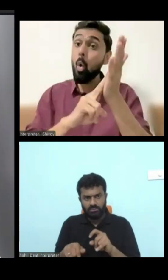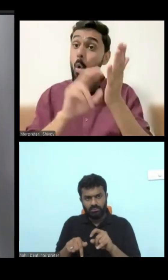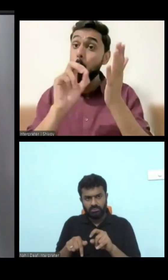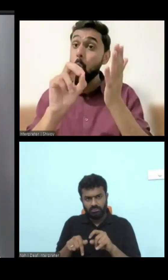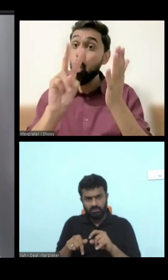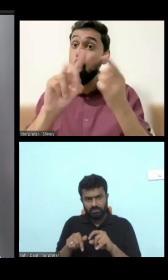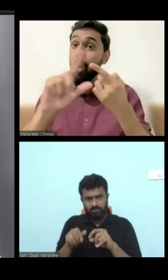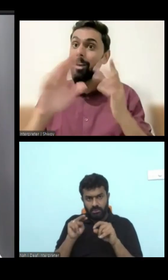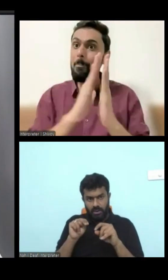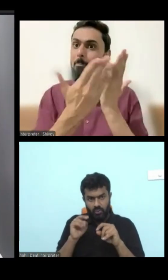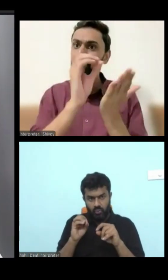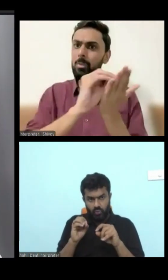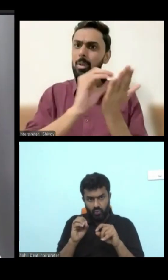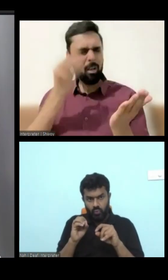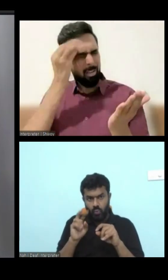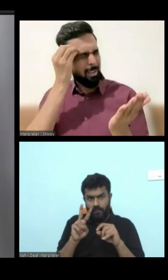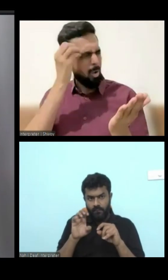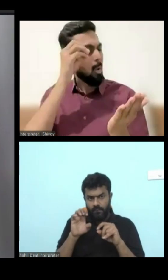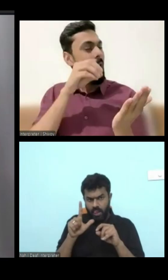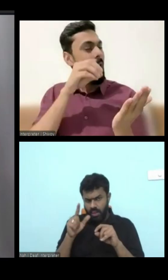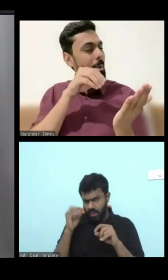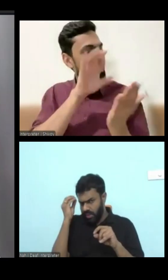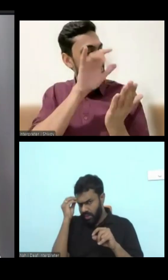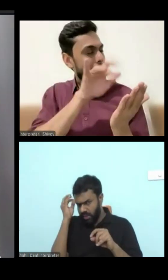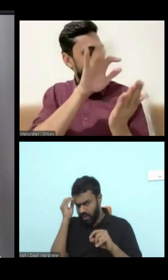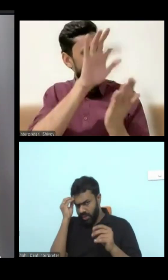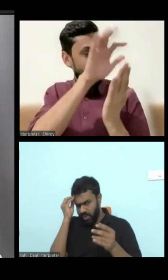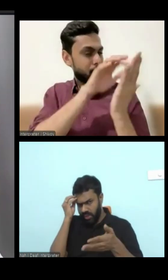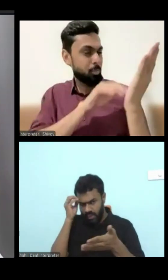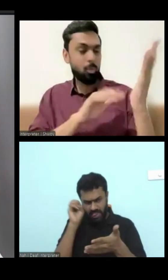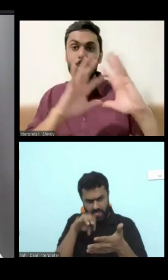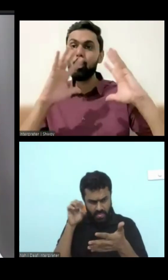thoughts, put your... cross your points, so that the whole world can know what you're thinking.